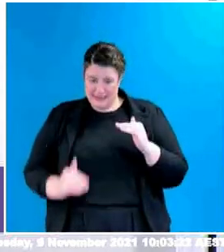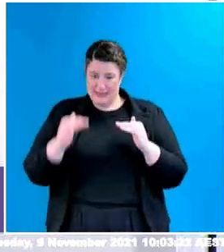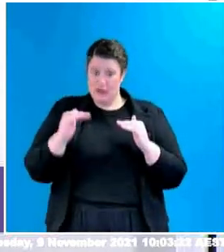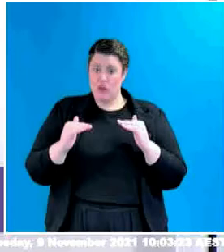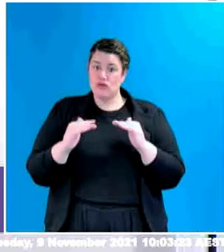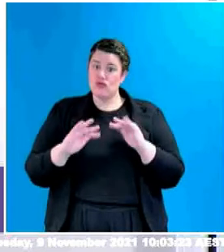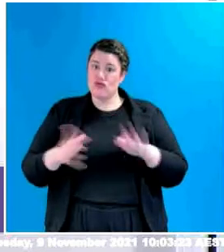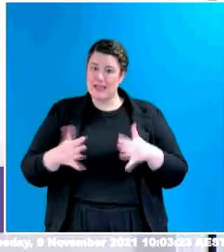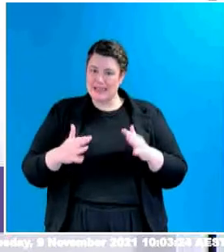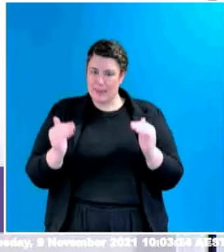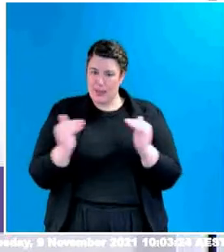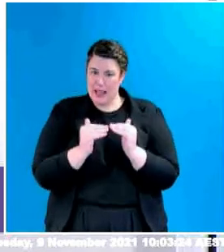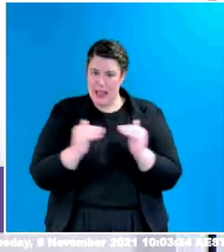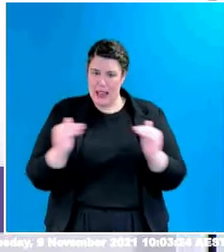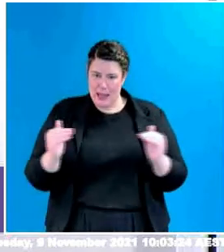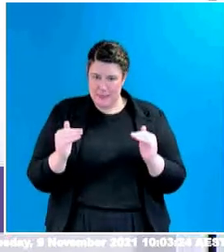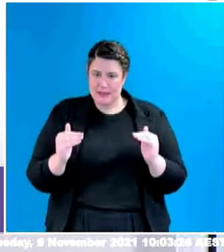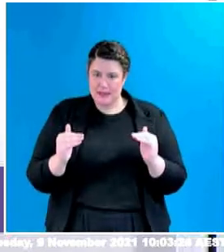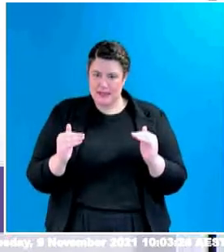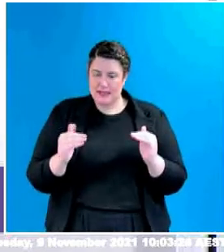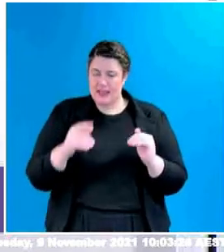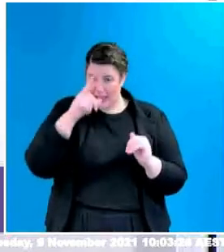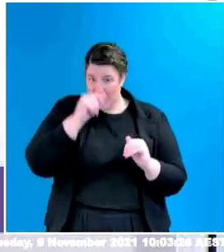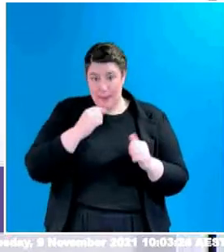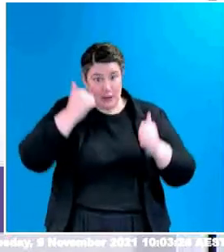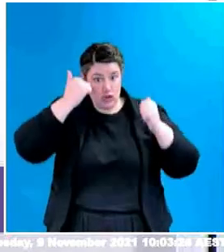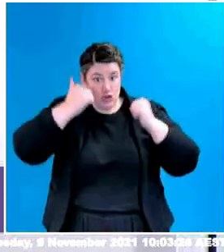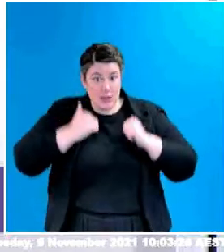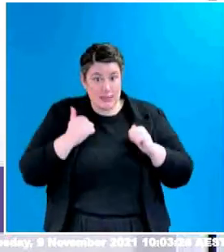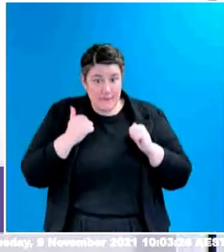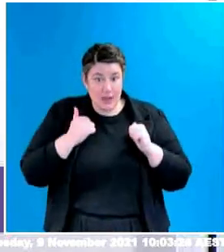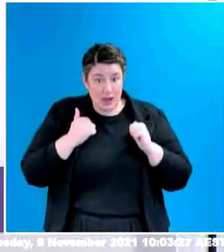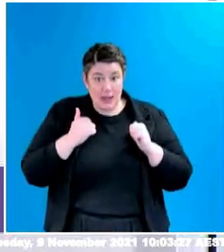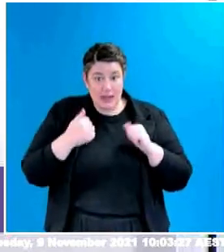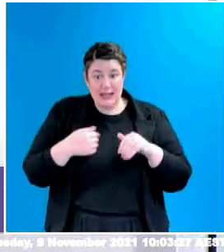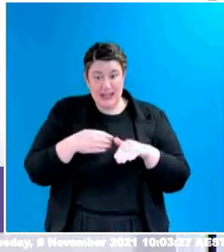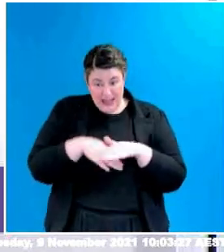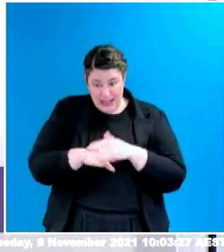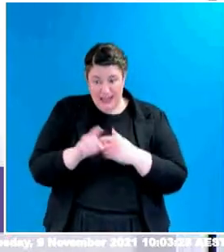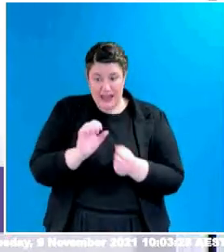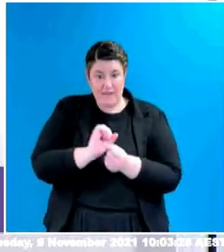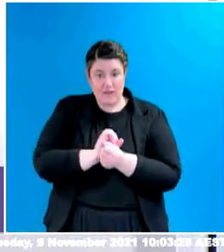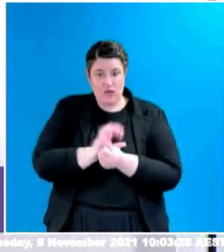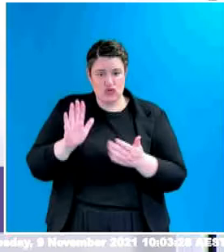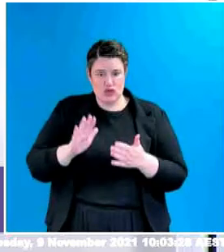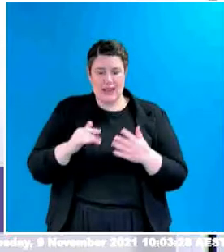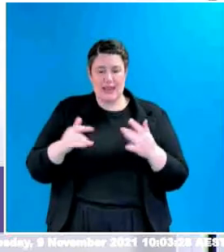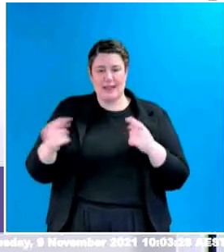laws that can be demonstrably justified in a free and democratic society.